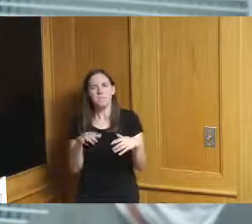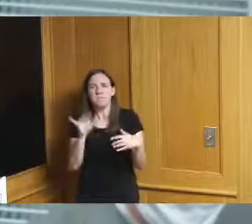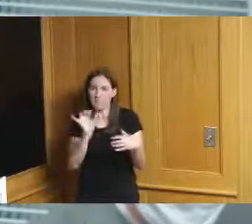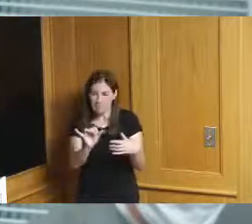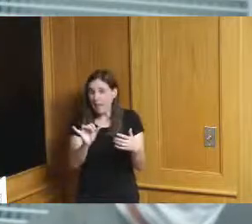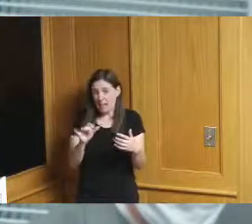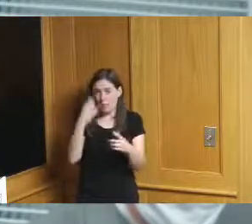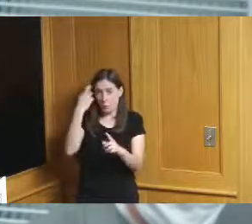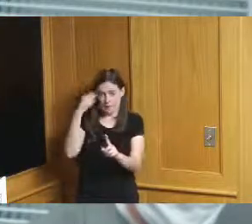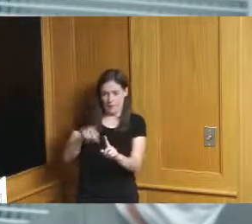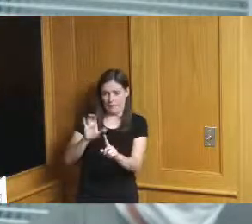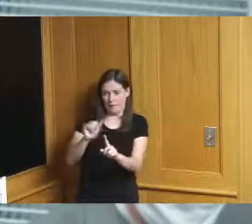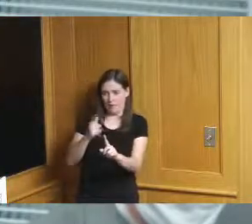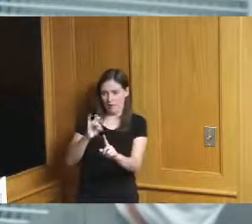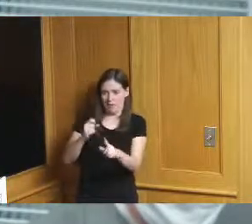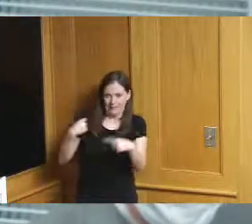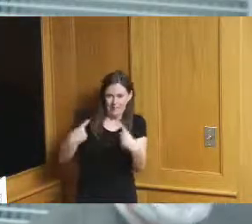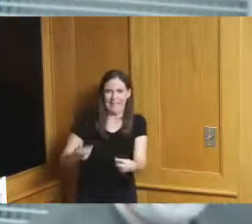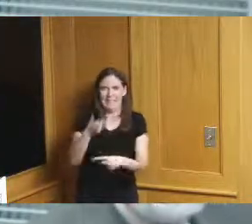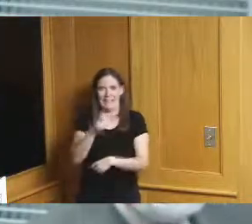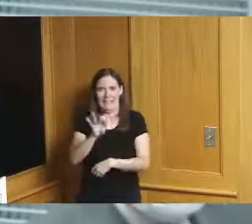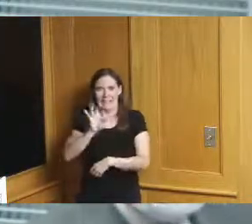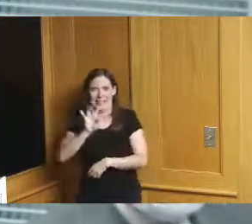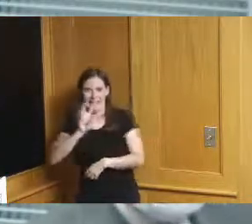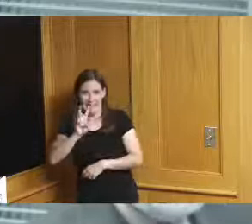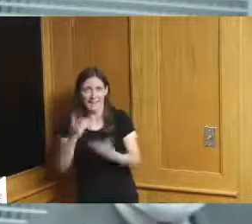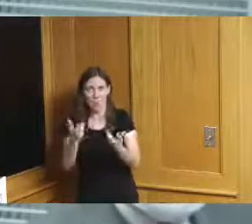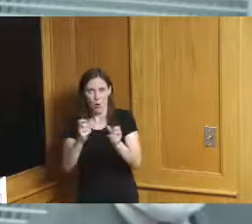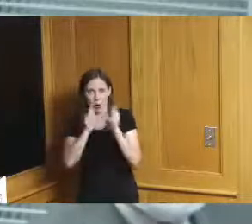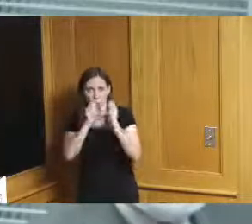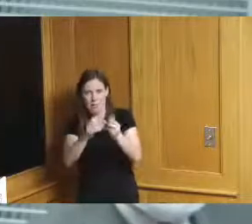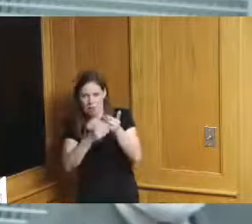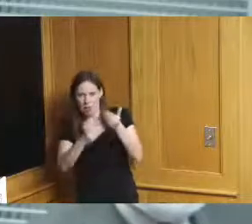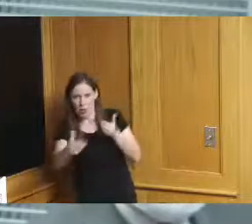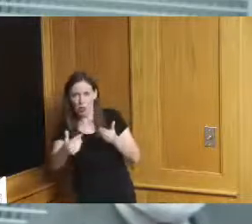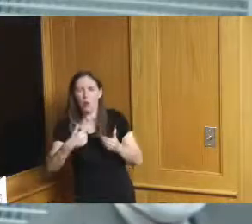for a long time so raj I'll follow up with you on that but i just wanted to to emphasize that today